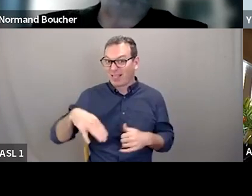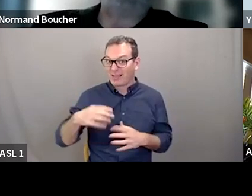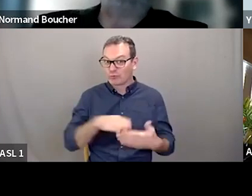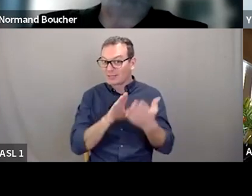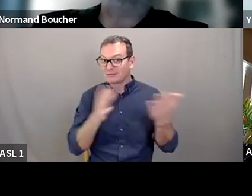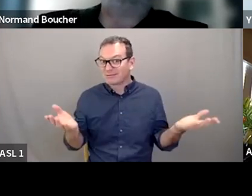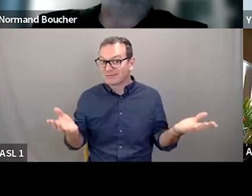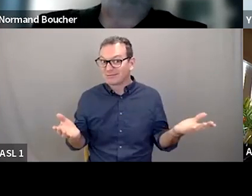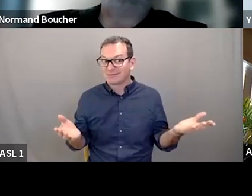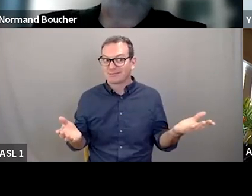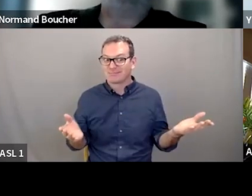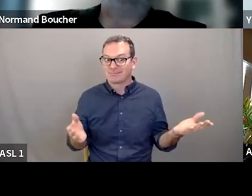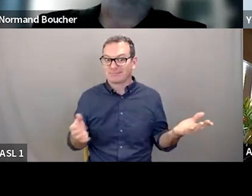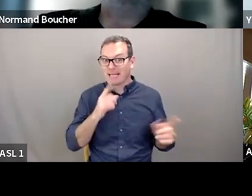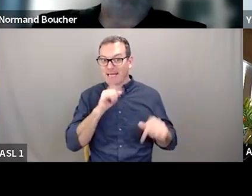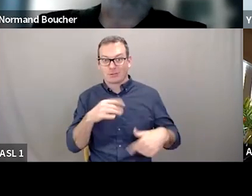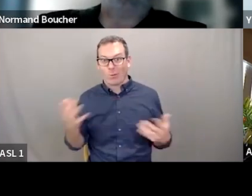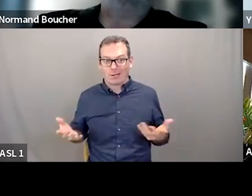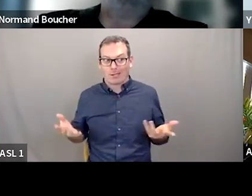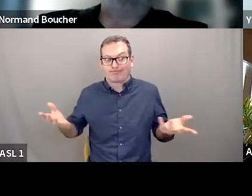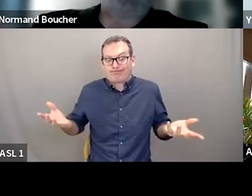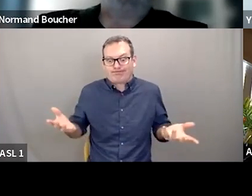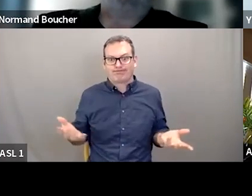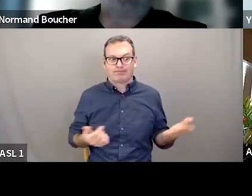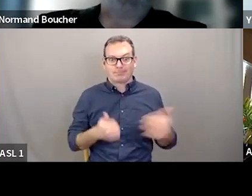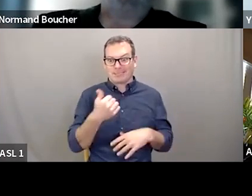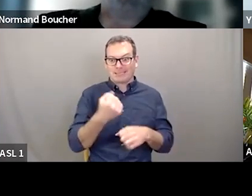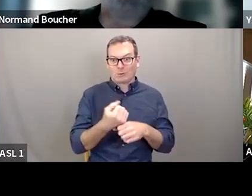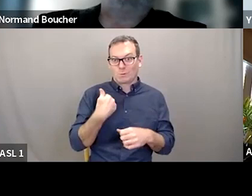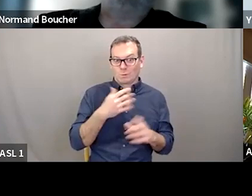actually didn't have an answer for and we just have to try to keep advocating for it